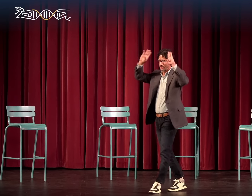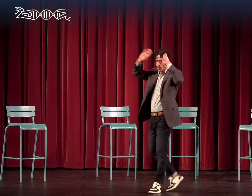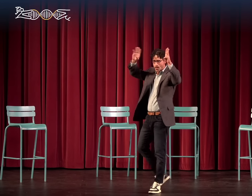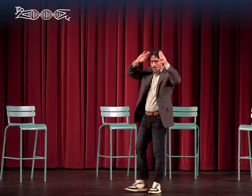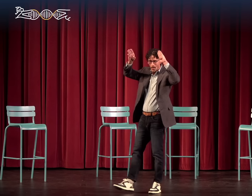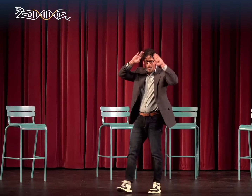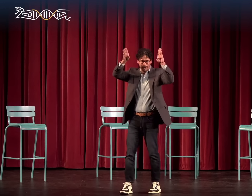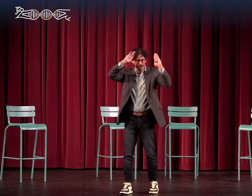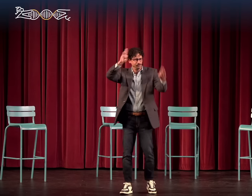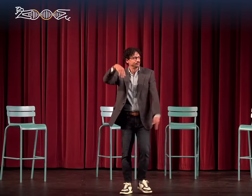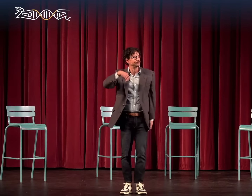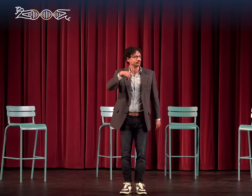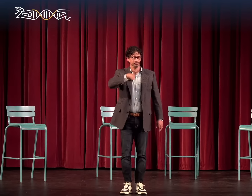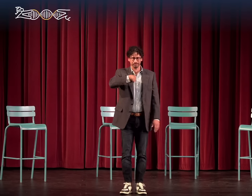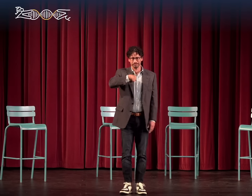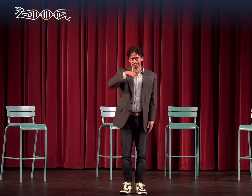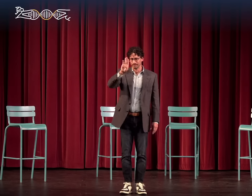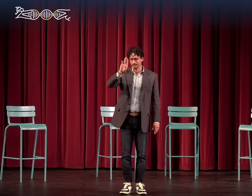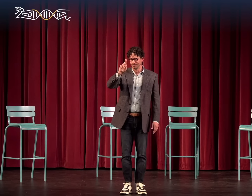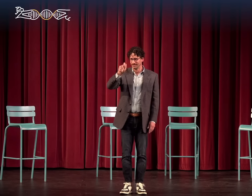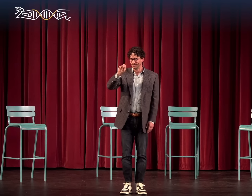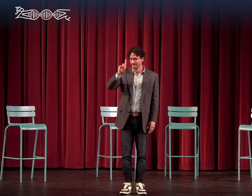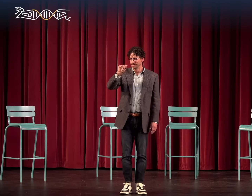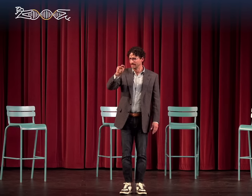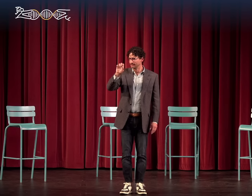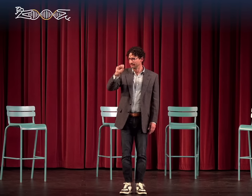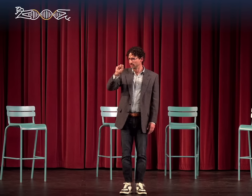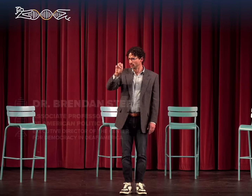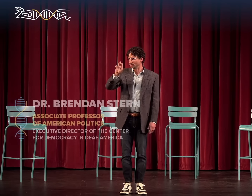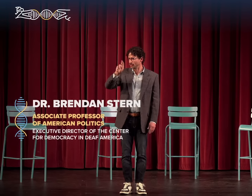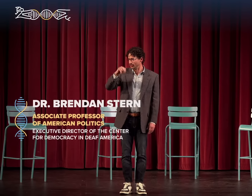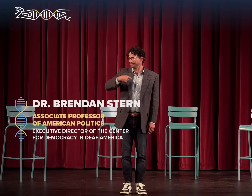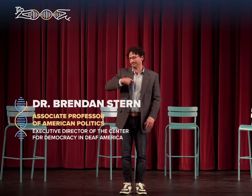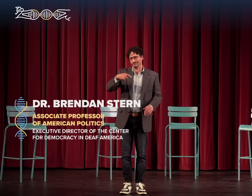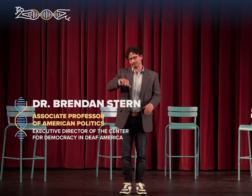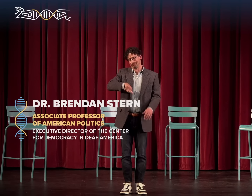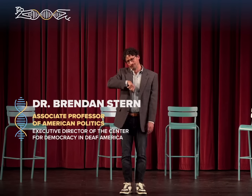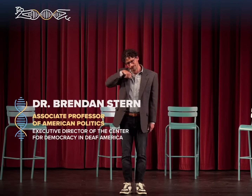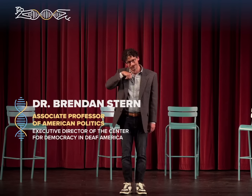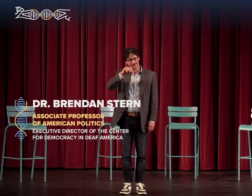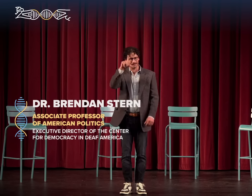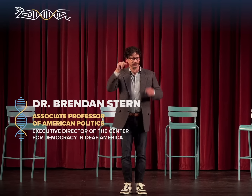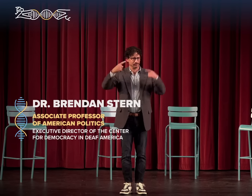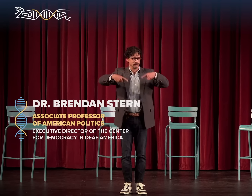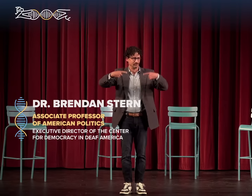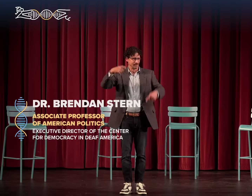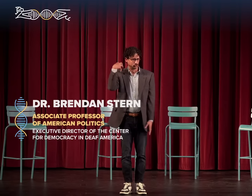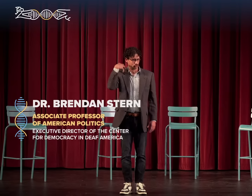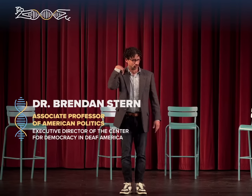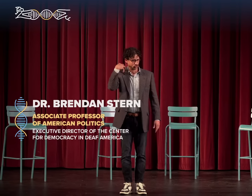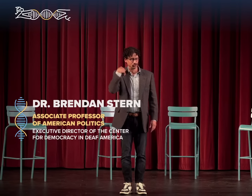Okay. Hello everyone. Hello I am Brendan Stern I am a proud head coach of Gallaudet debate team.